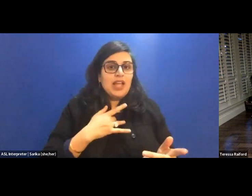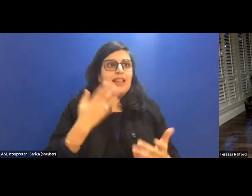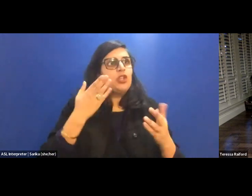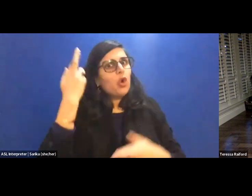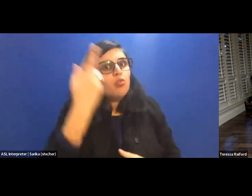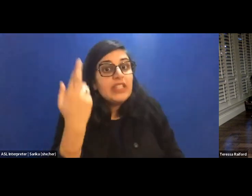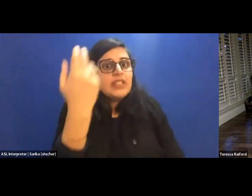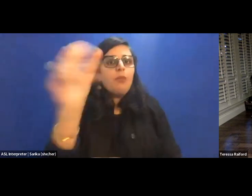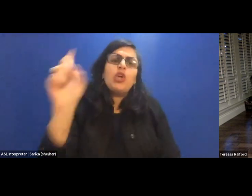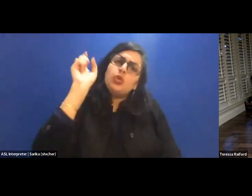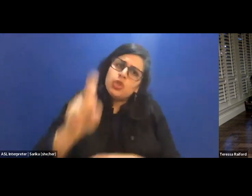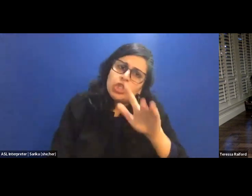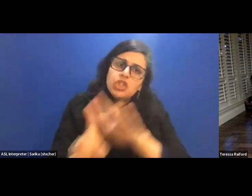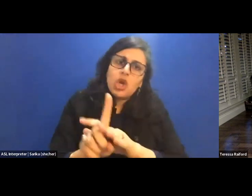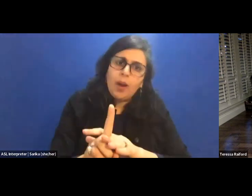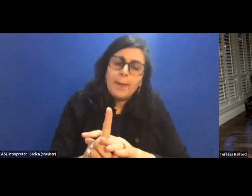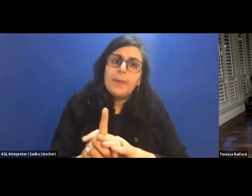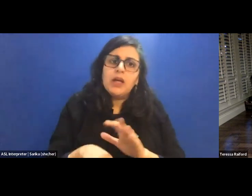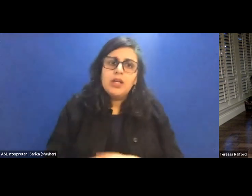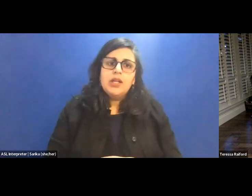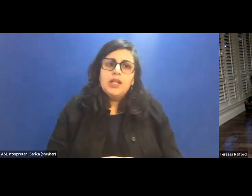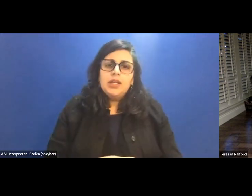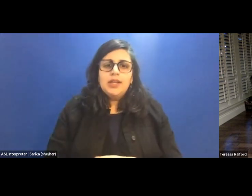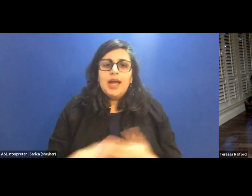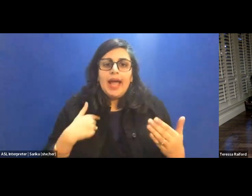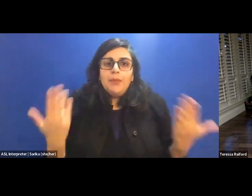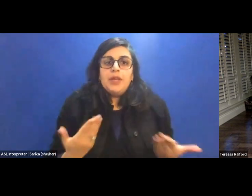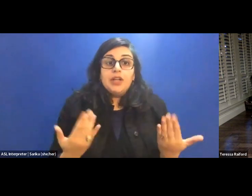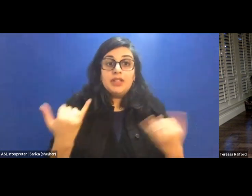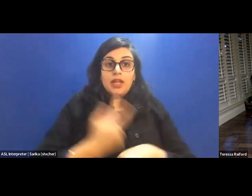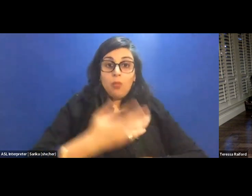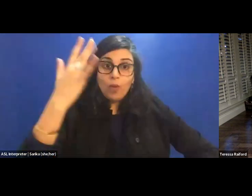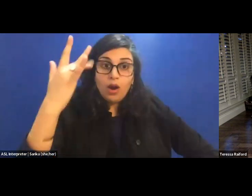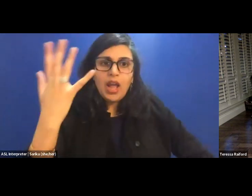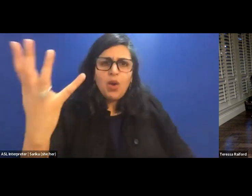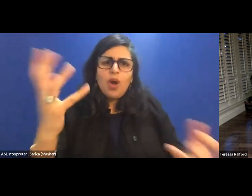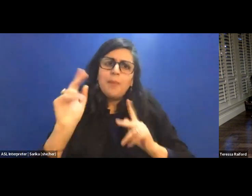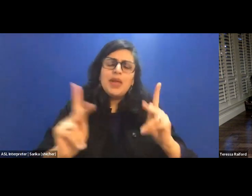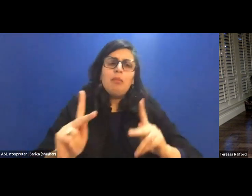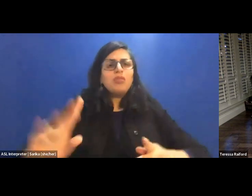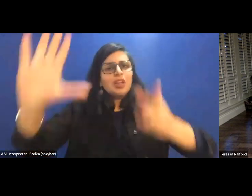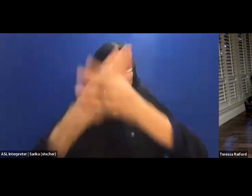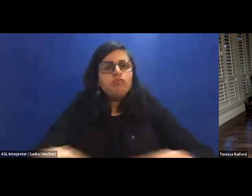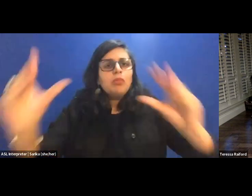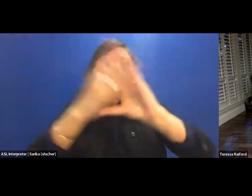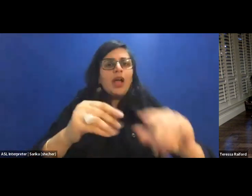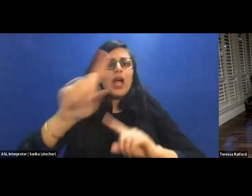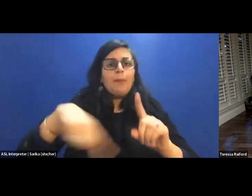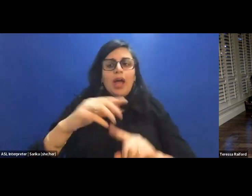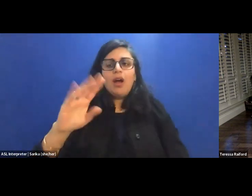that would develop into substantial change that would allow people to feel like there is a reason